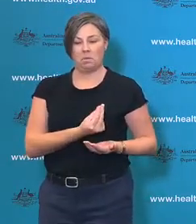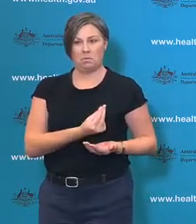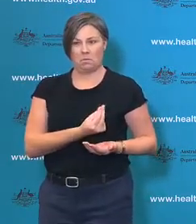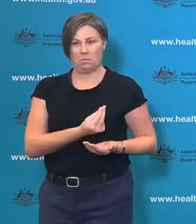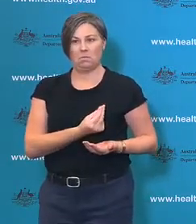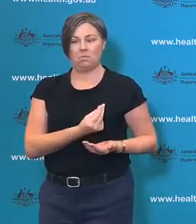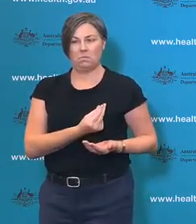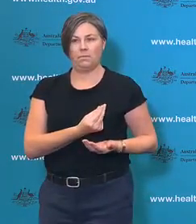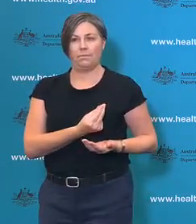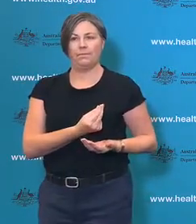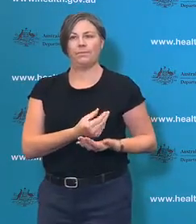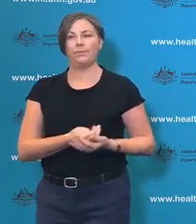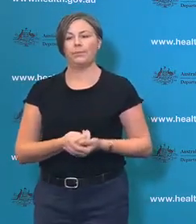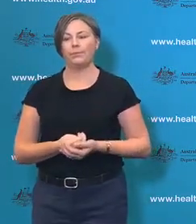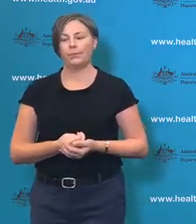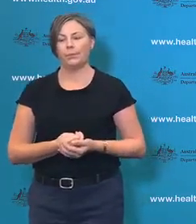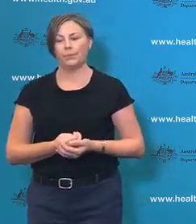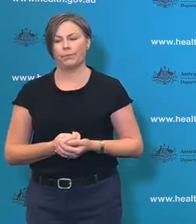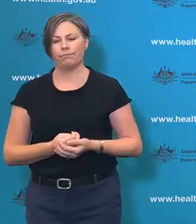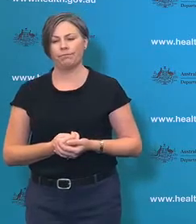Reporter: Thanks, professor. Could I just ask for an update on how the